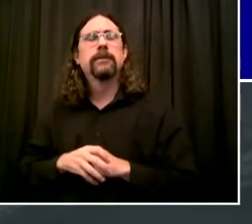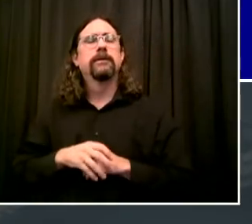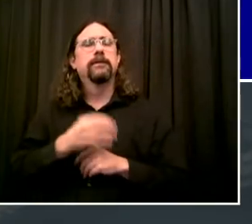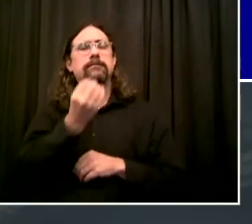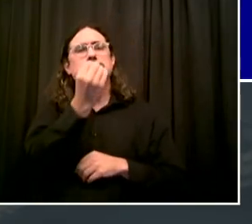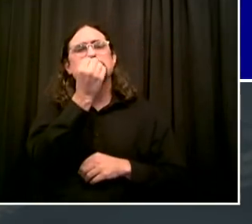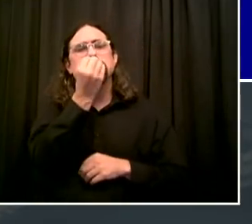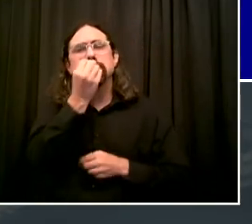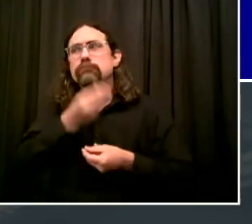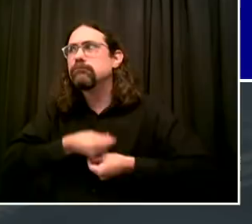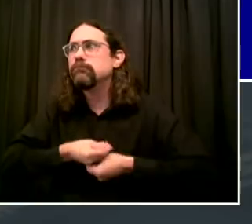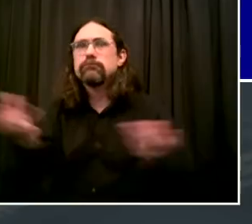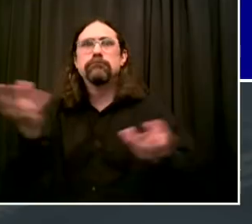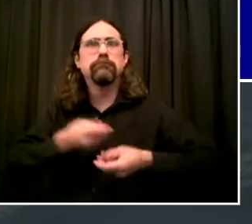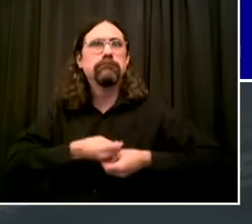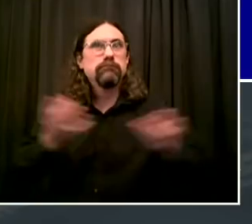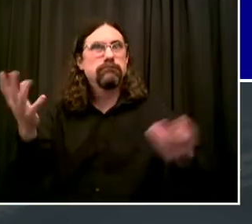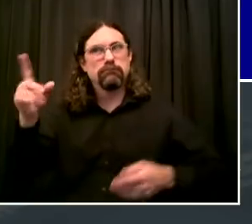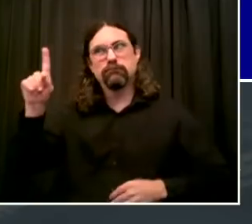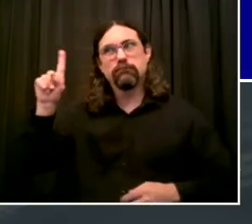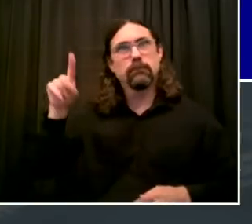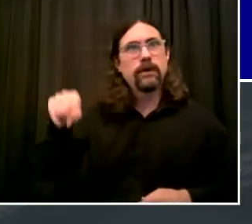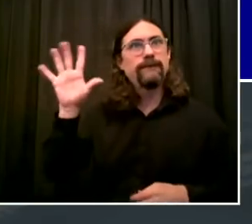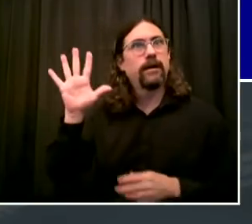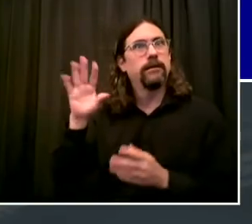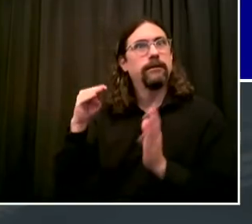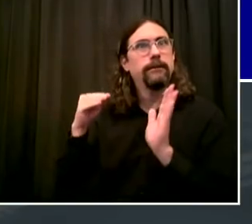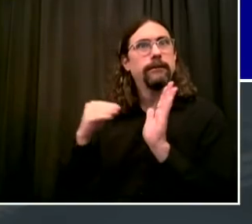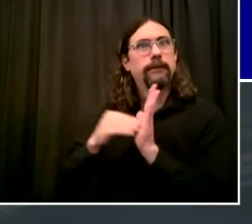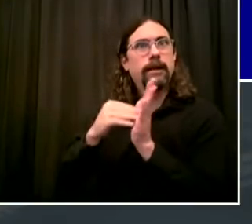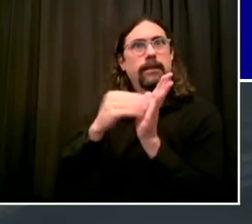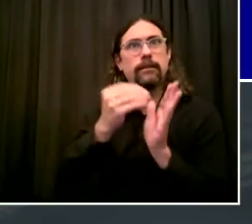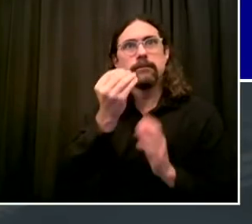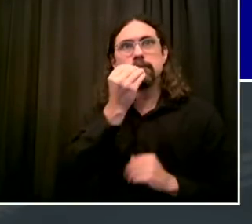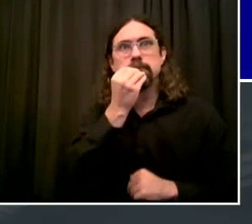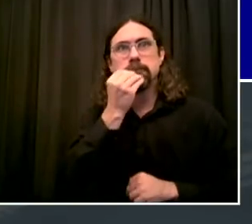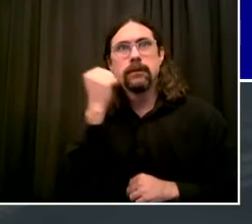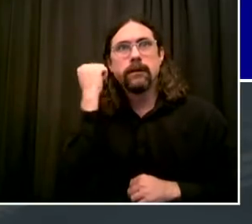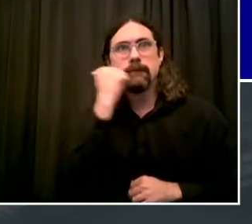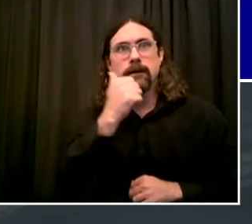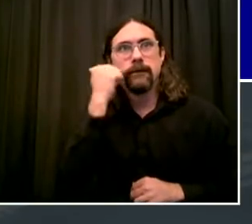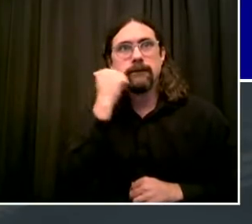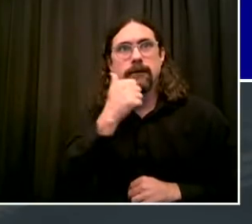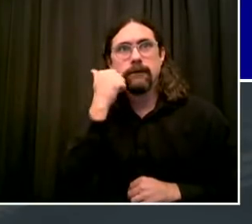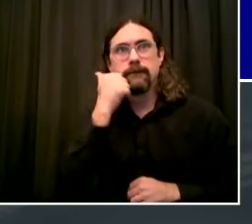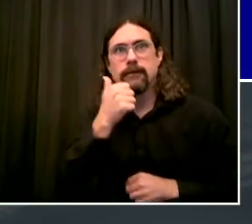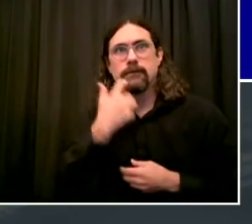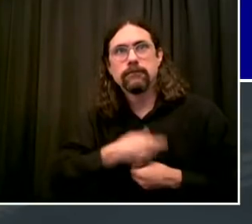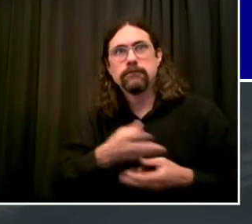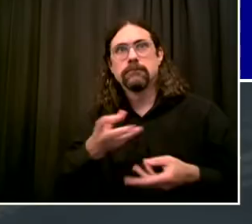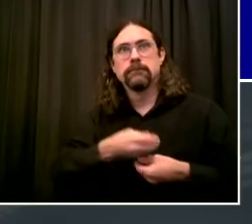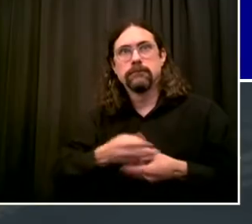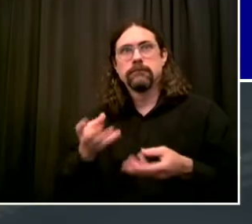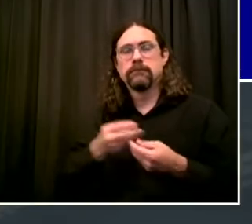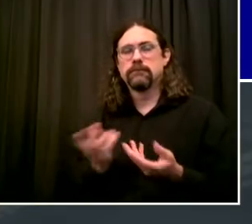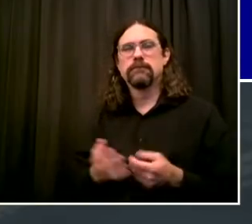WE, NW EYORK CITY, HAS BEEN DOING EVERYTHING POSSIBLE TO ADDRESS THIS PANDEMIC TO PROTECT PEOPLE'S LIVES AND KEEP OUR SHOPILTAS ATHT HAVE BEEN MAGNIFIED AND MAXIMIZED TESTING TO GET PEOPLE FOOD, 1.5 MILLION